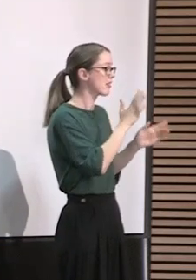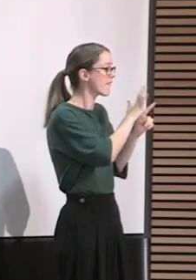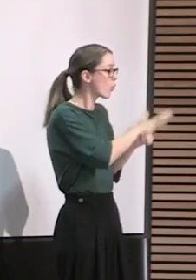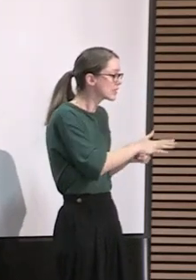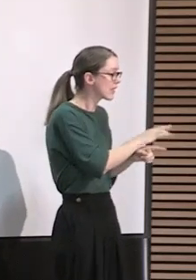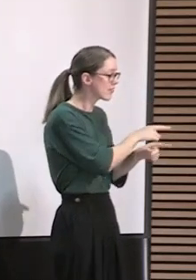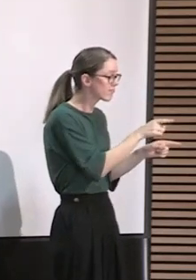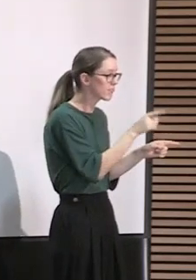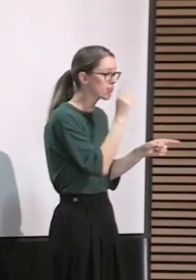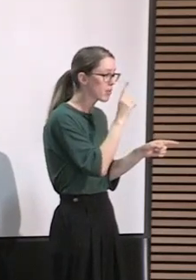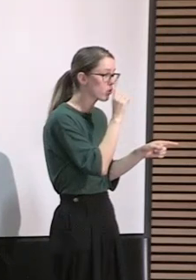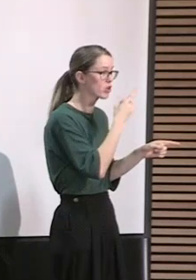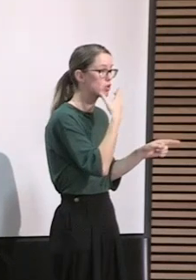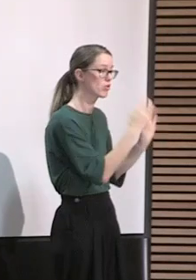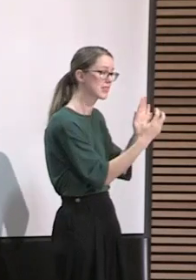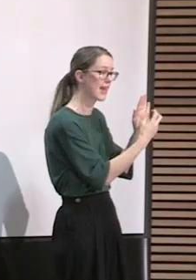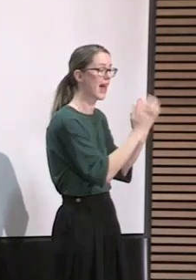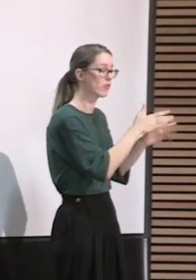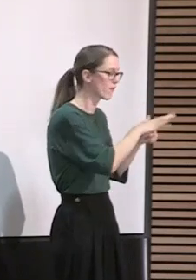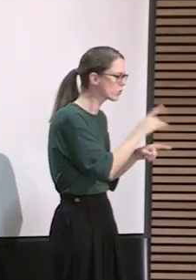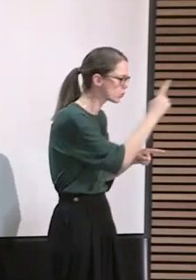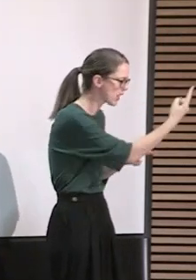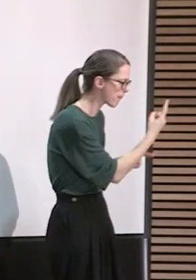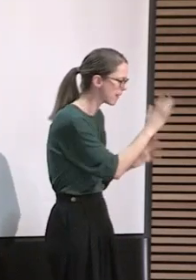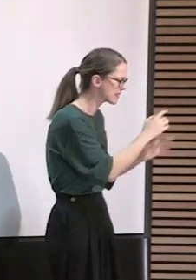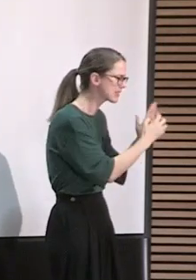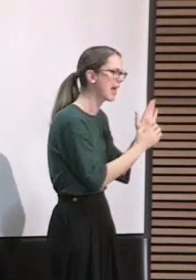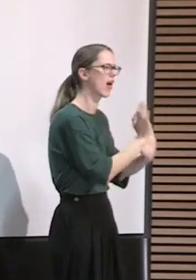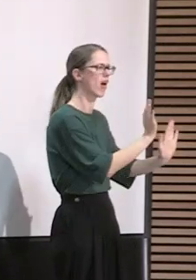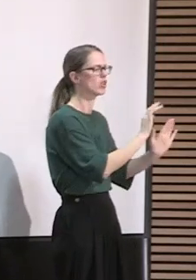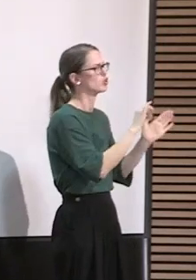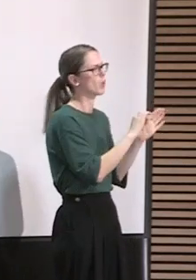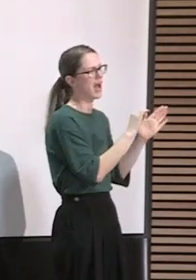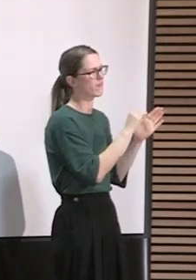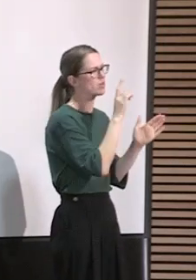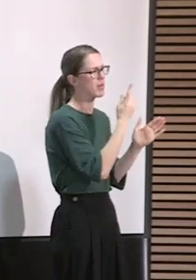operators, though, will not be required to enforce the order